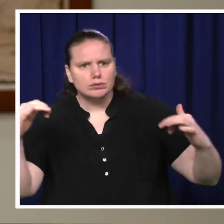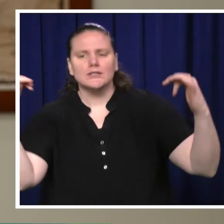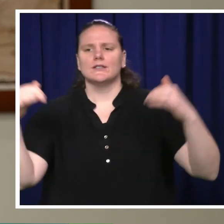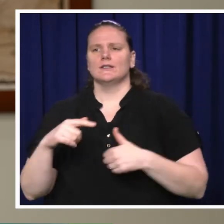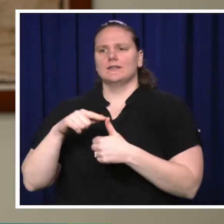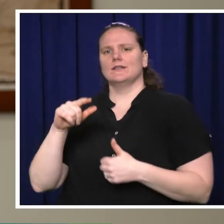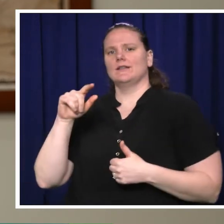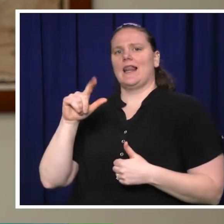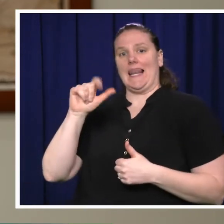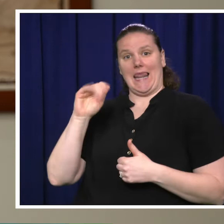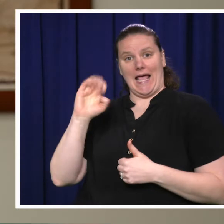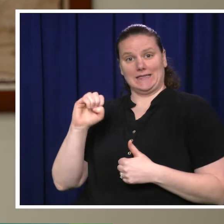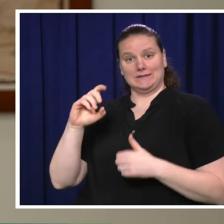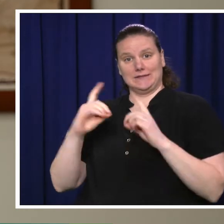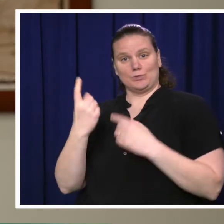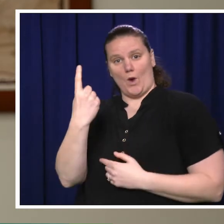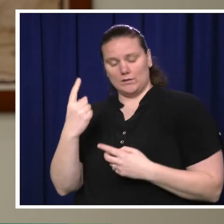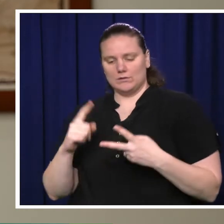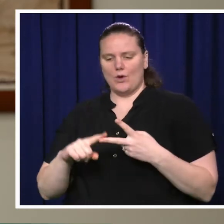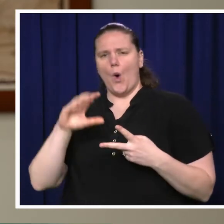live event with my fellow councillors, Temple Lentz of